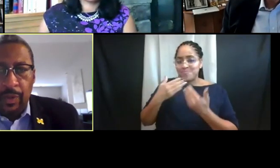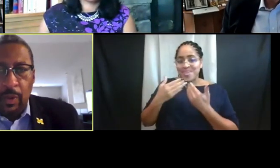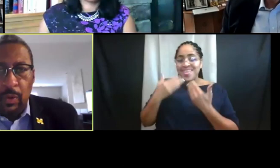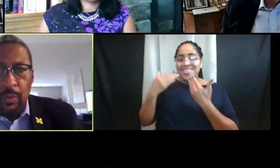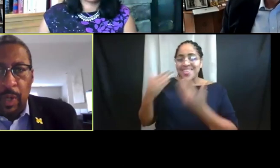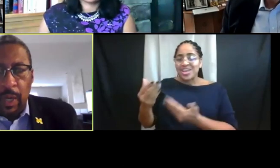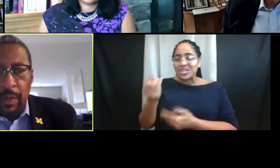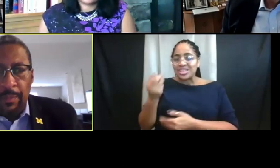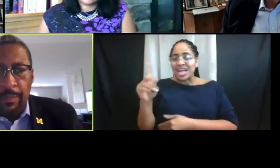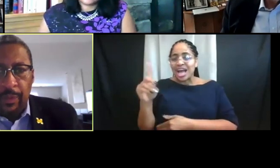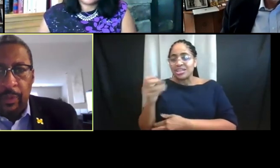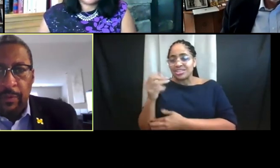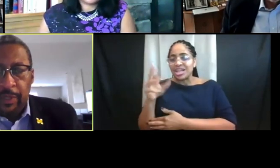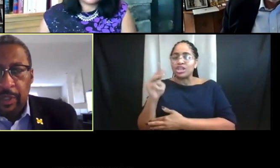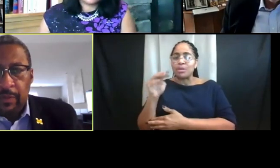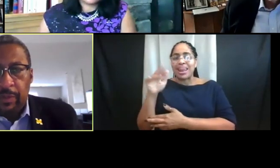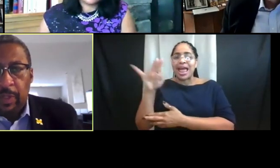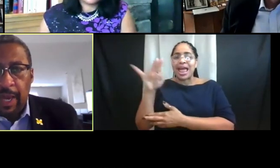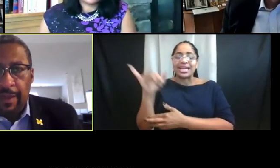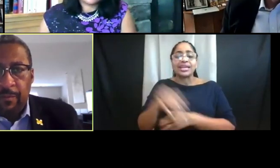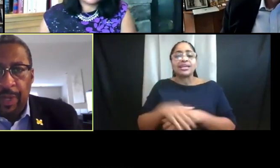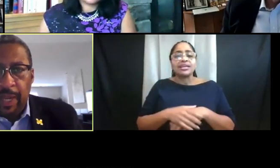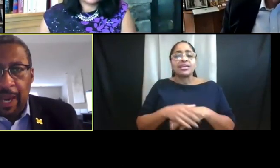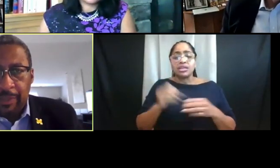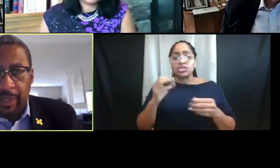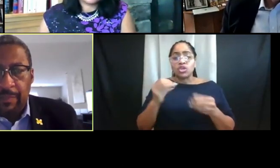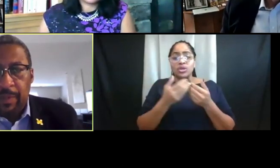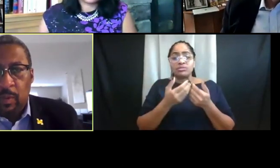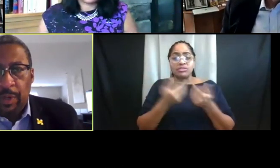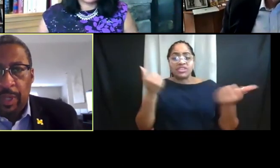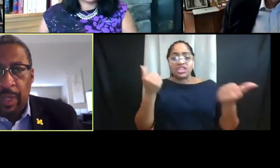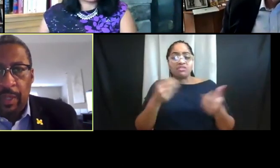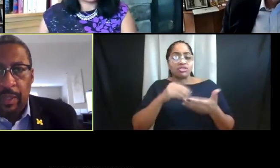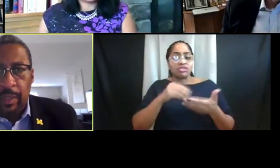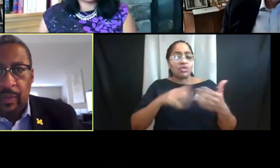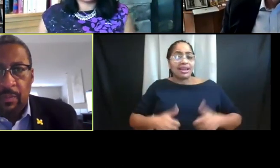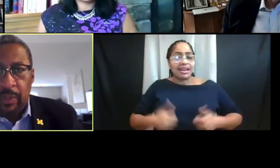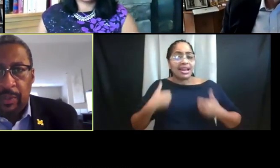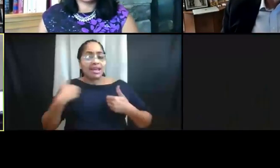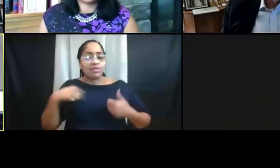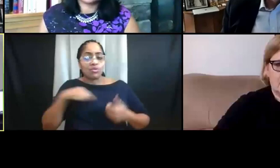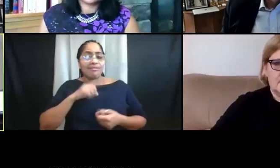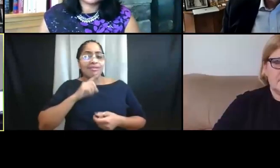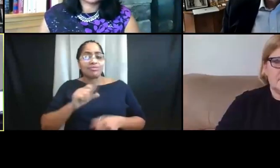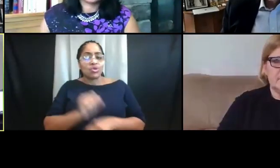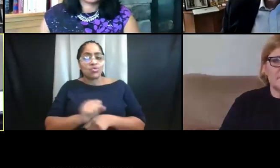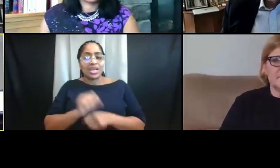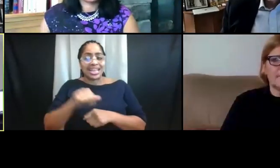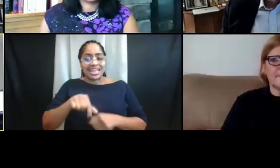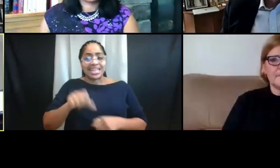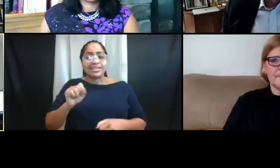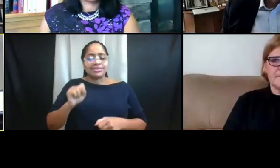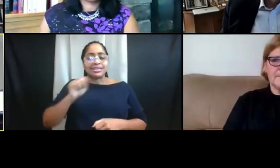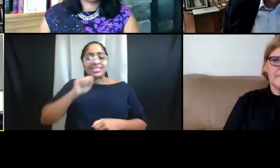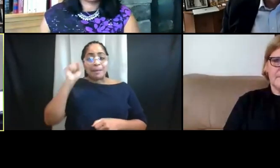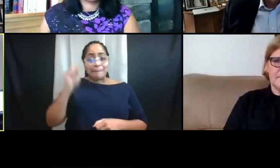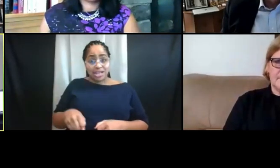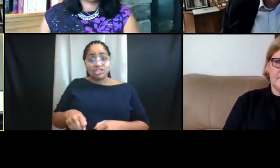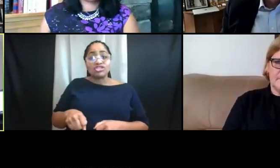So the Division of Student Life, we actually have been working this semester on taking an approach that was a little different